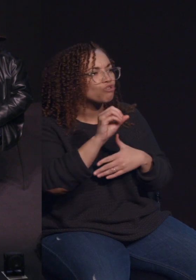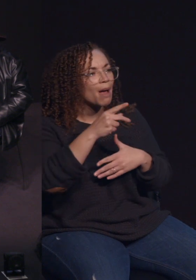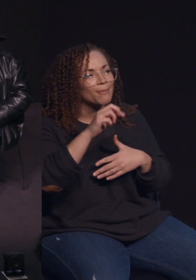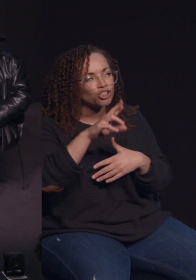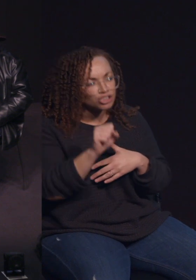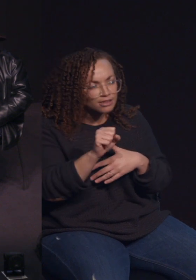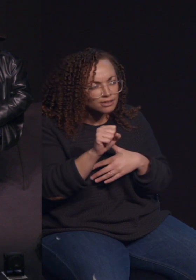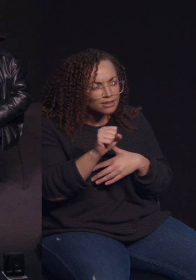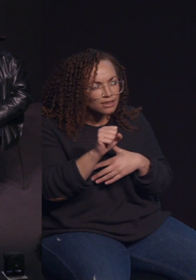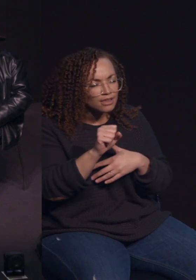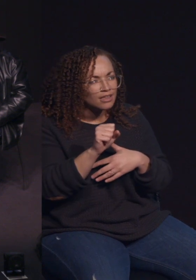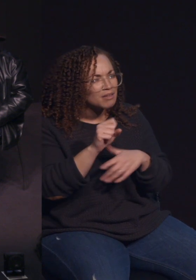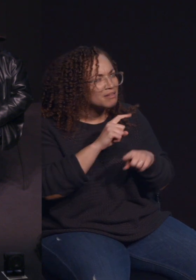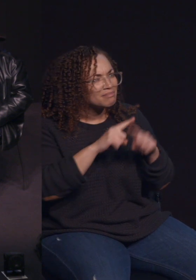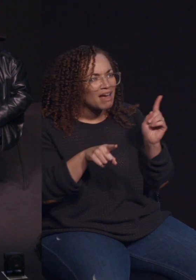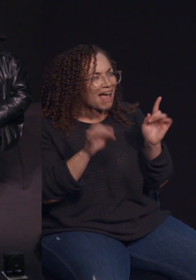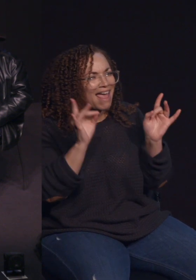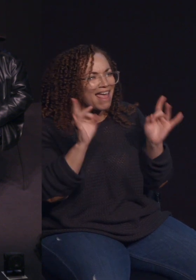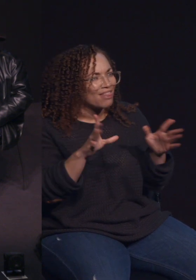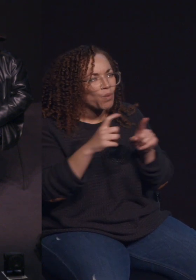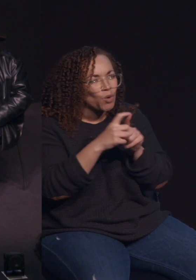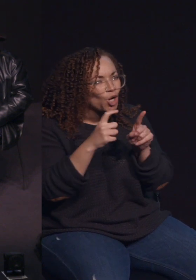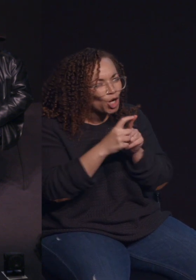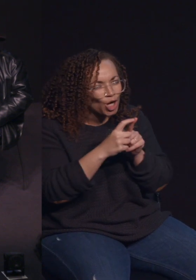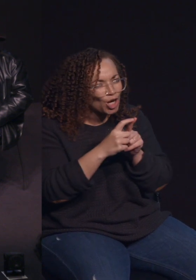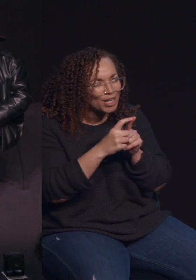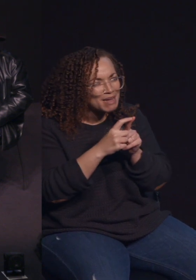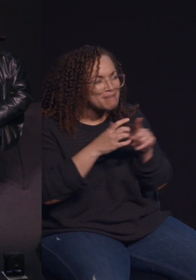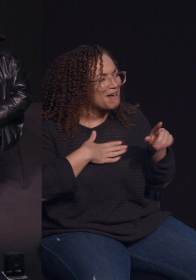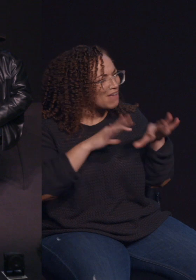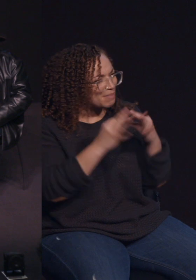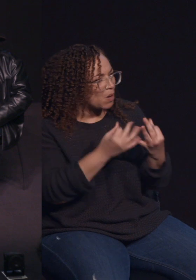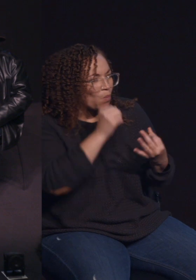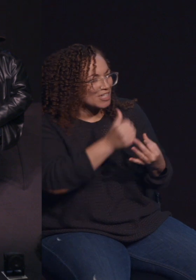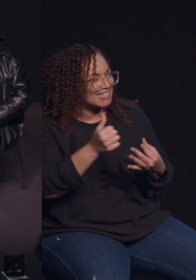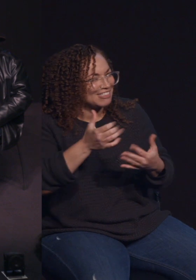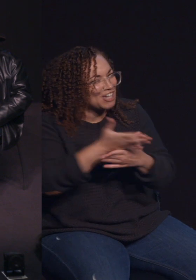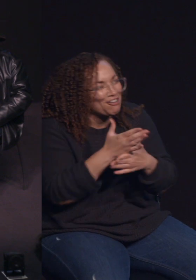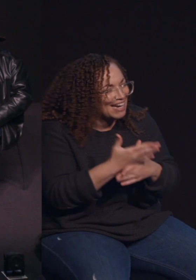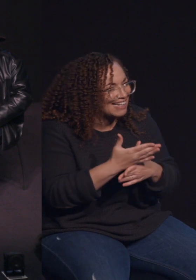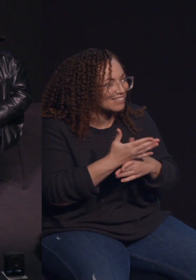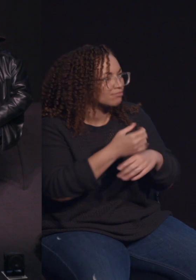It's more like indentured enslavement cropping. And she was South Carolina.